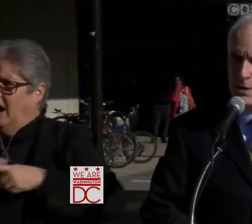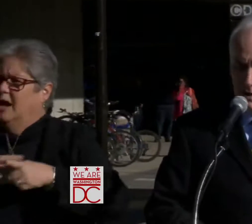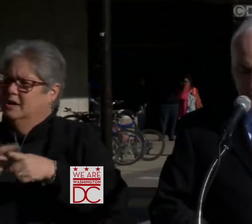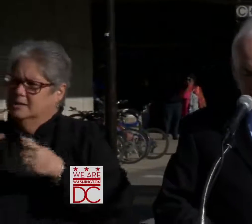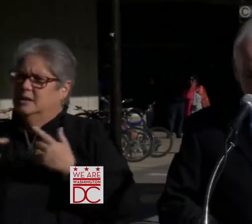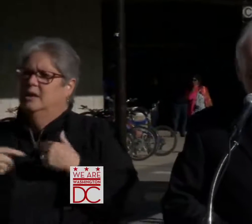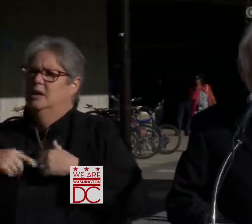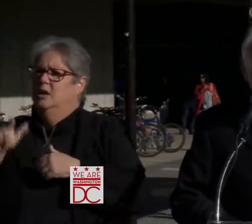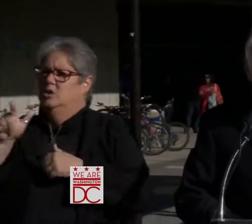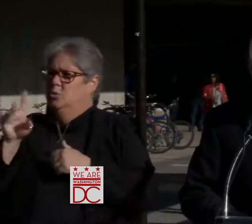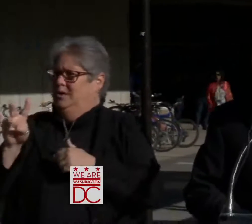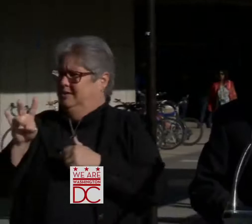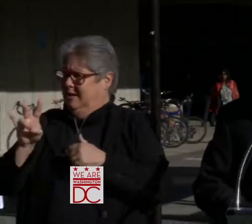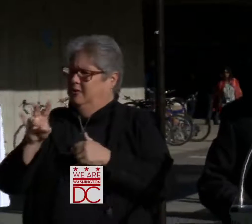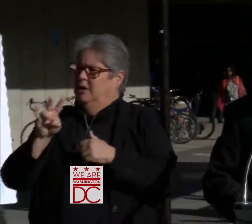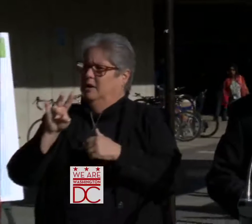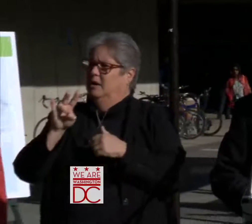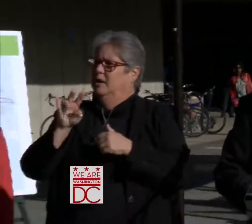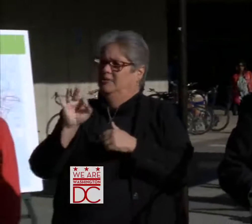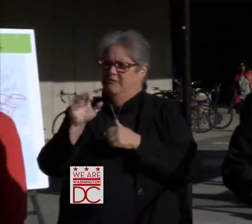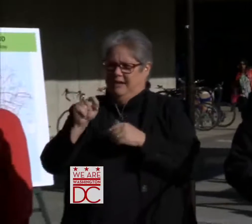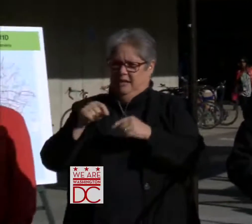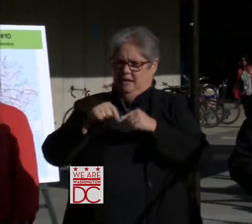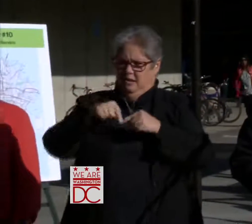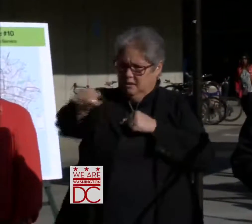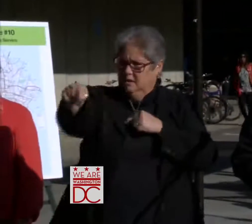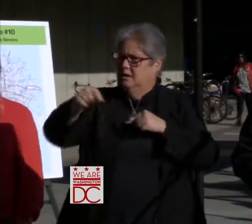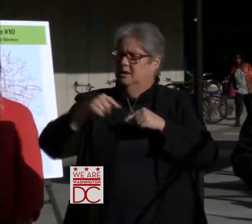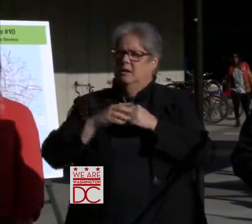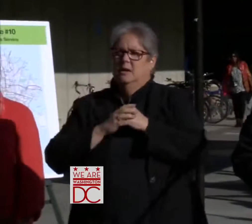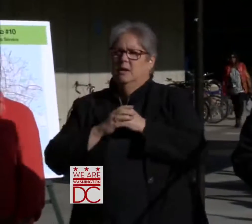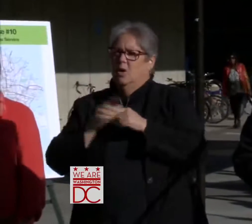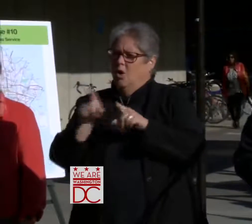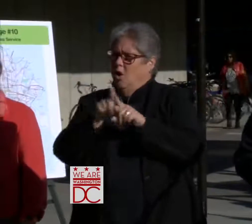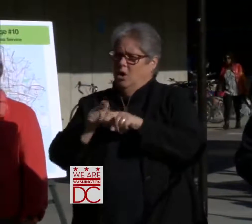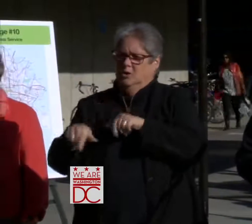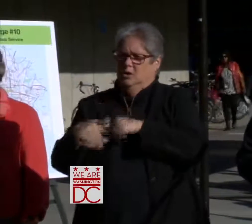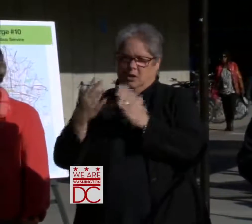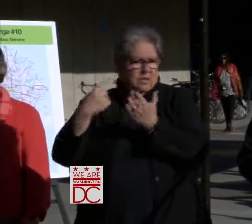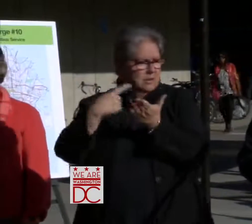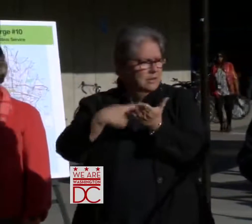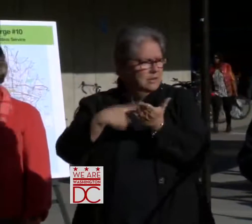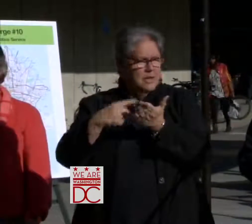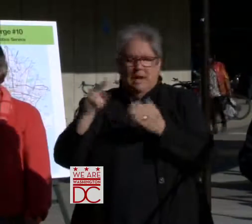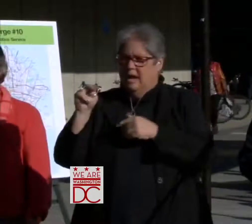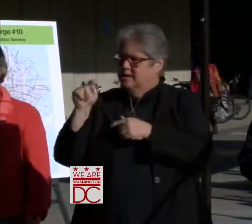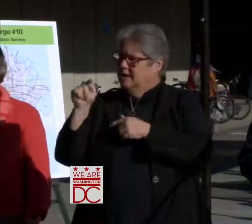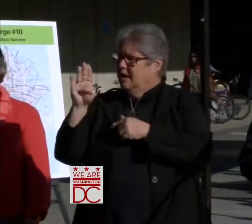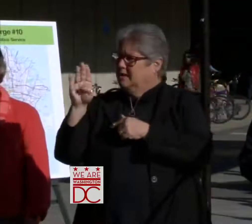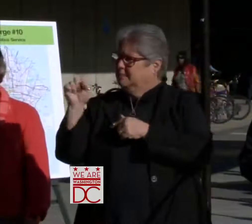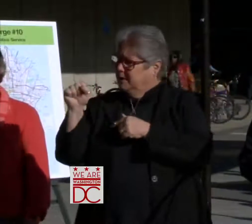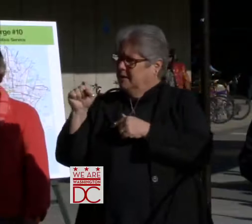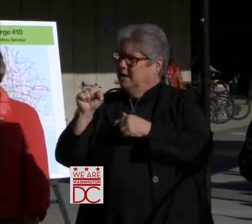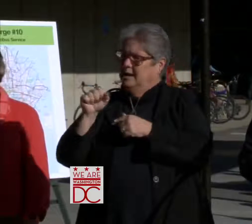2700 LINEAR FEET OF PADS. WE WILL ALSO BE ADDRESSING NTSB RECOMMENDED CABLE REPLACEMENTS